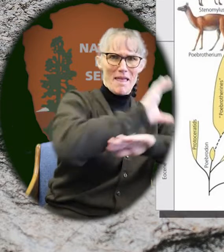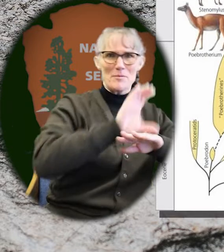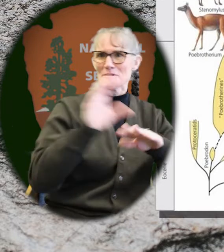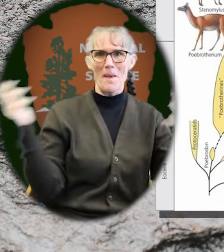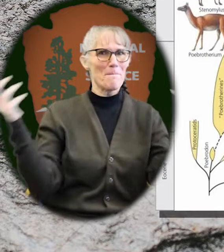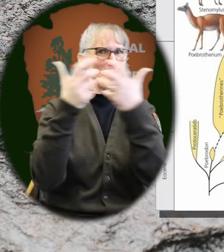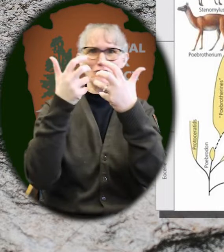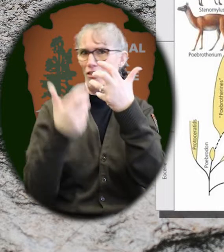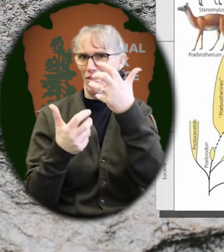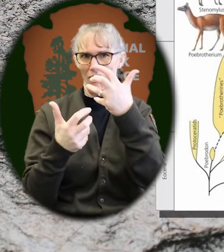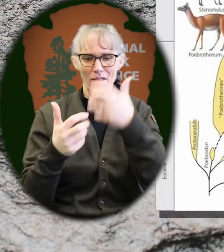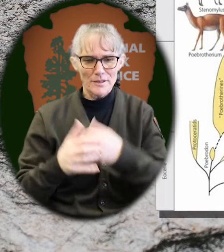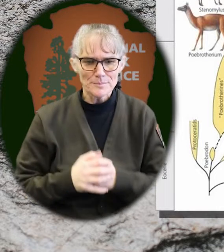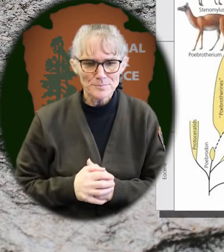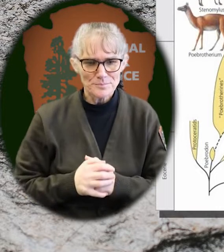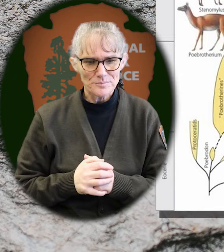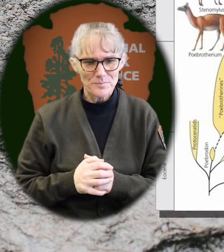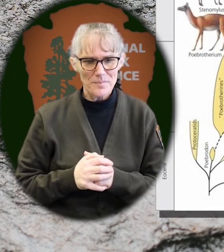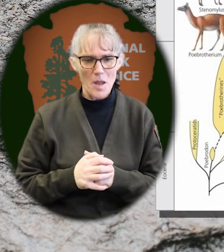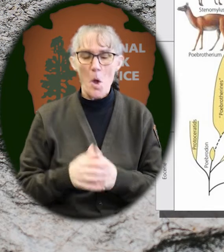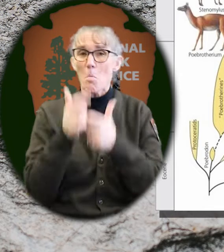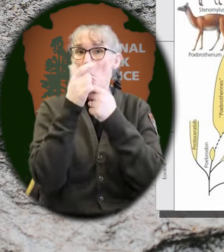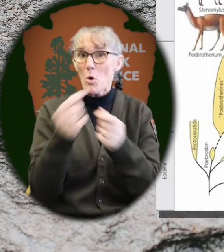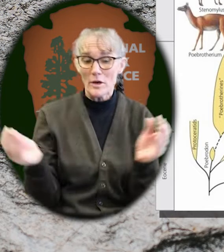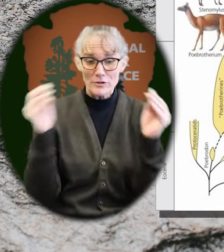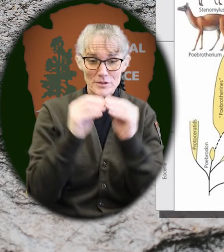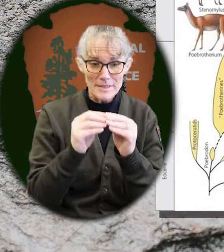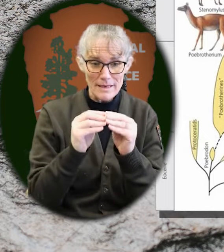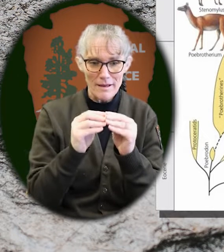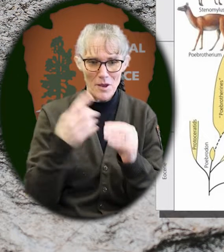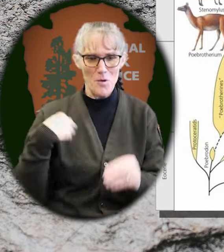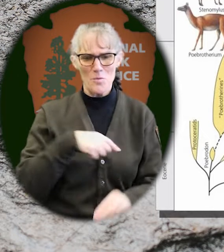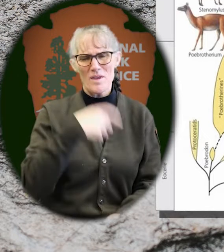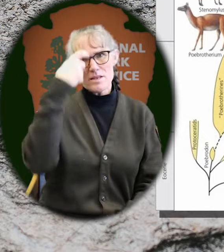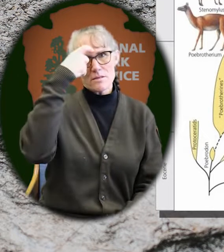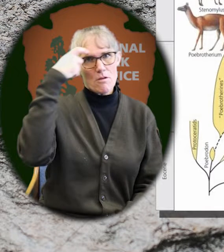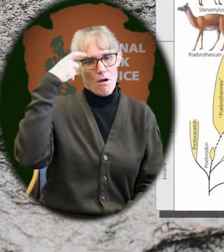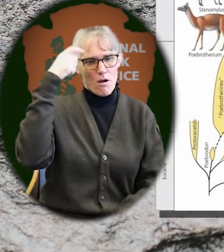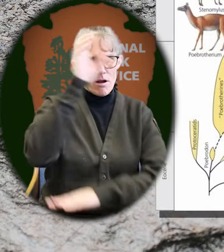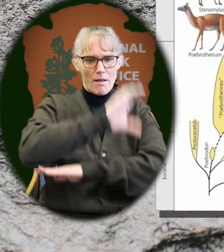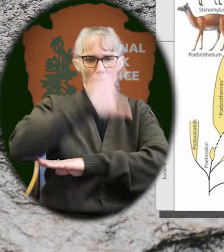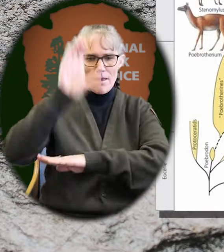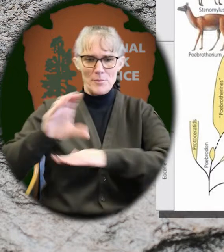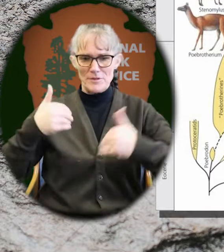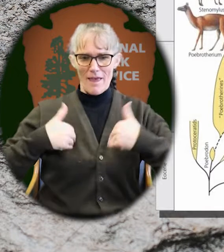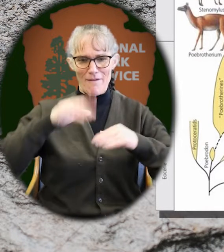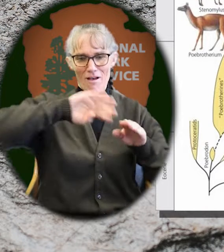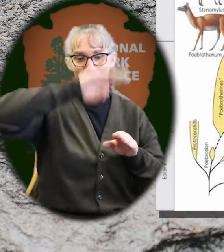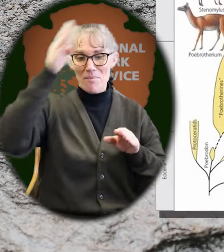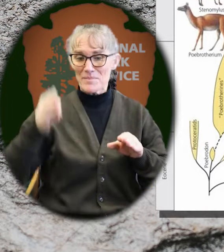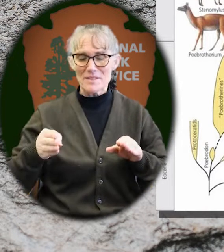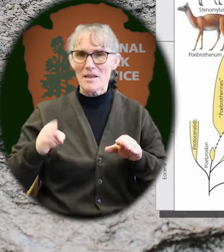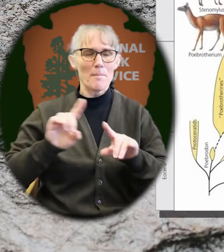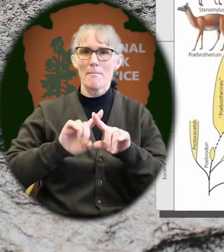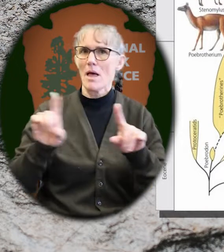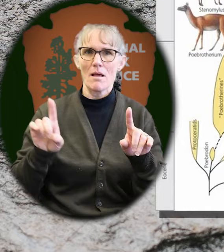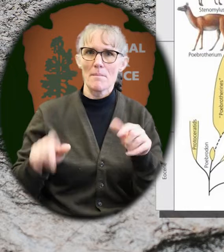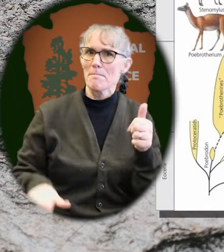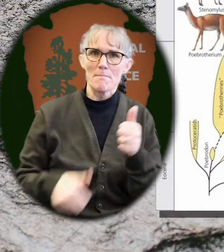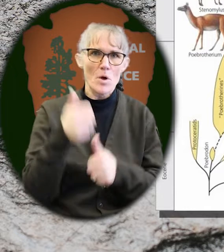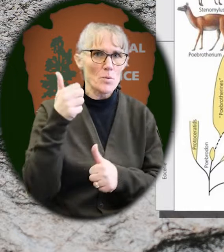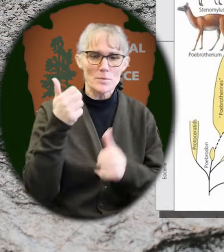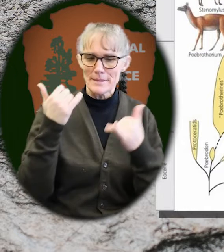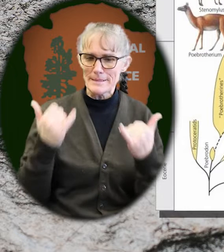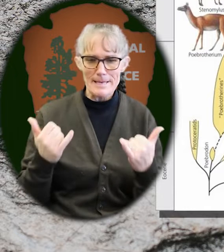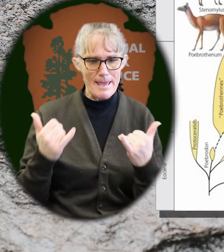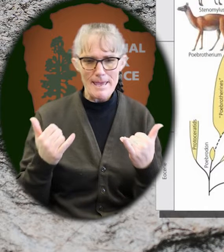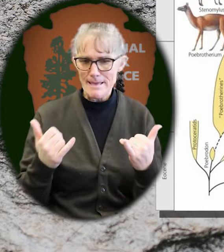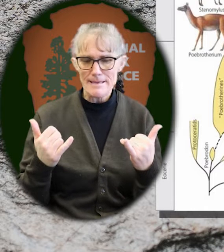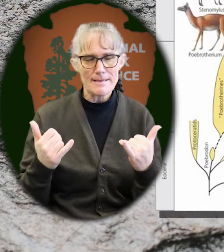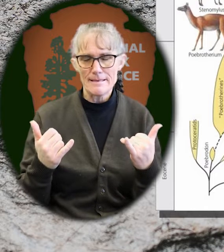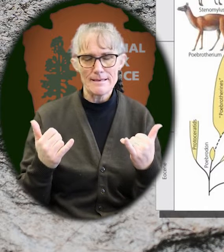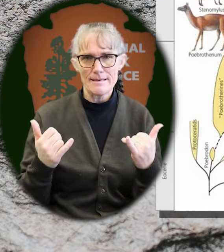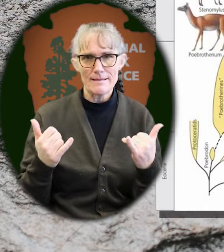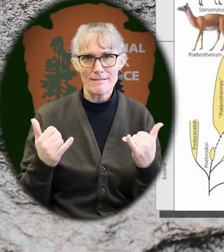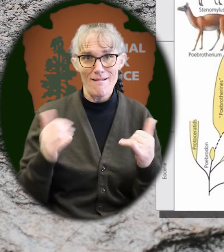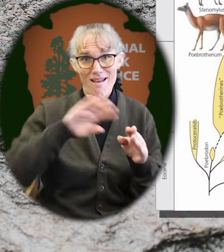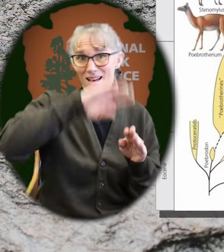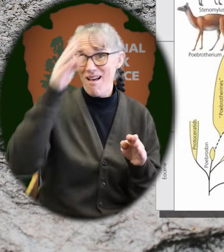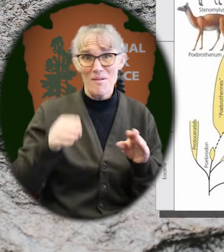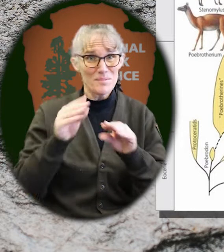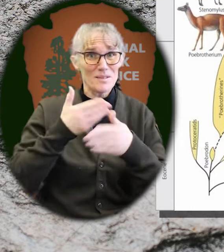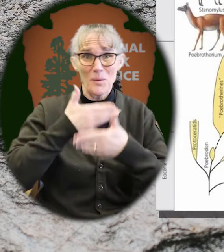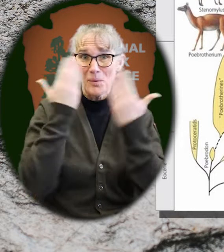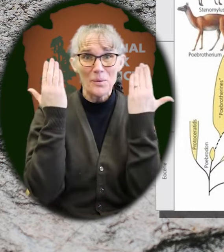Um. And even more interestingly, we always think of camels having humps, um but the majority of camelids living today actually don't have humps.